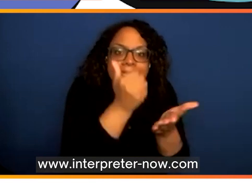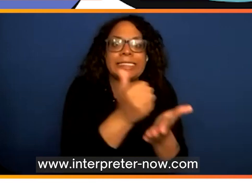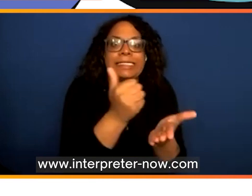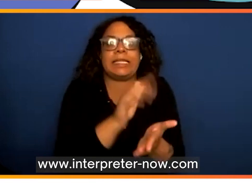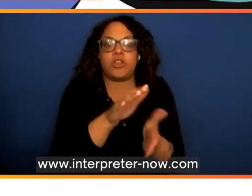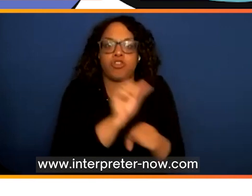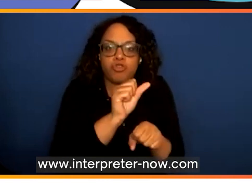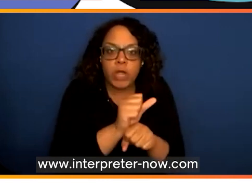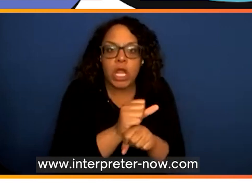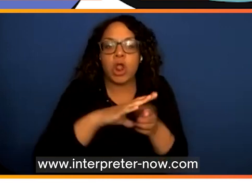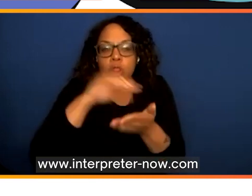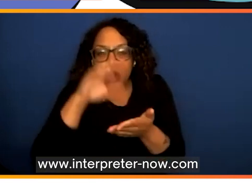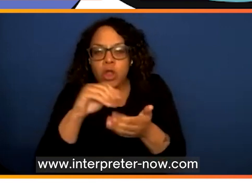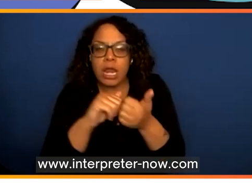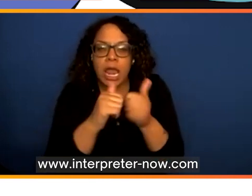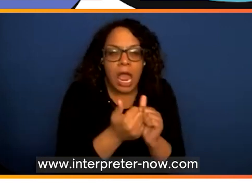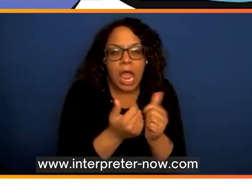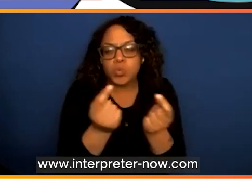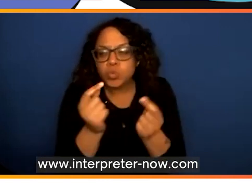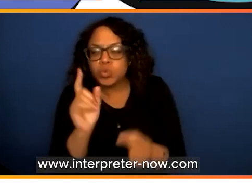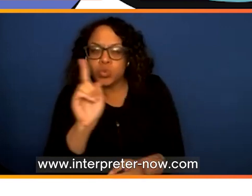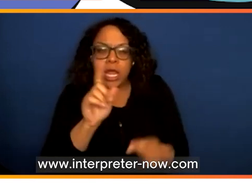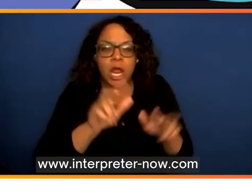don'ts, the how's, the where's. They were right out of college and green, and still